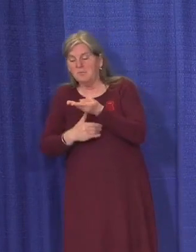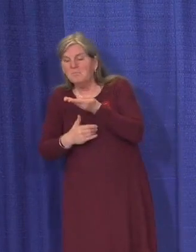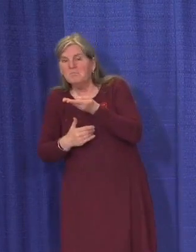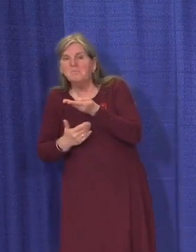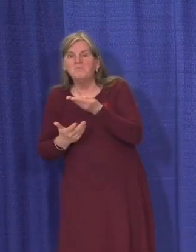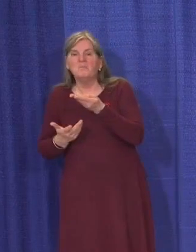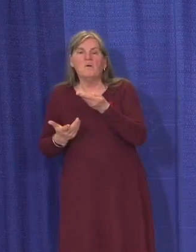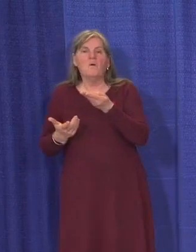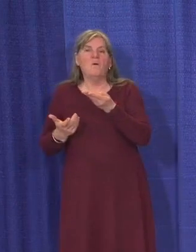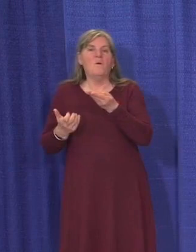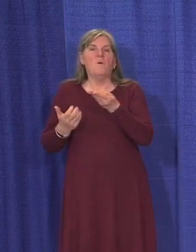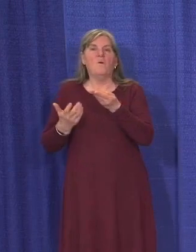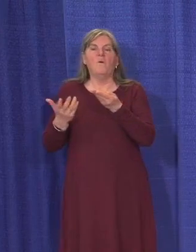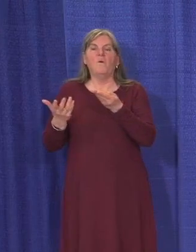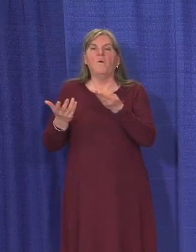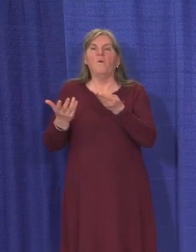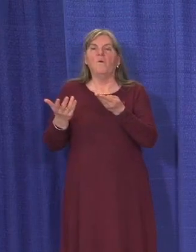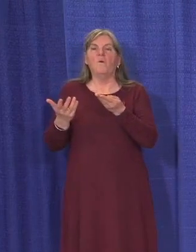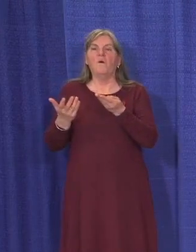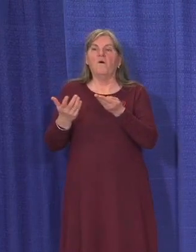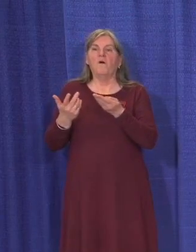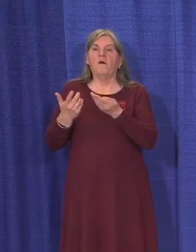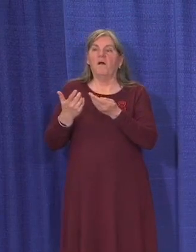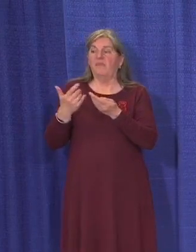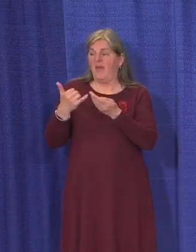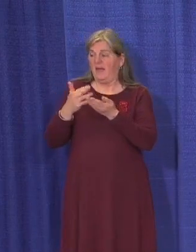So for people coming into another providence we need to